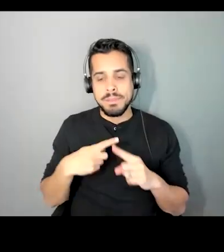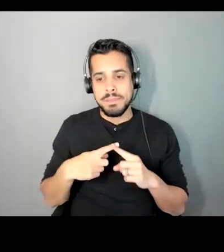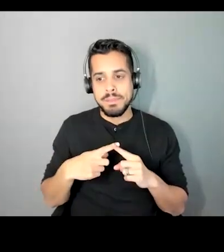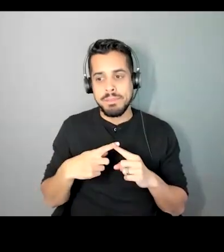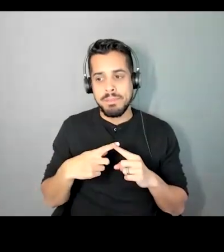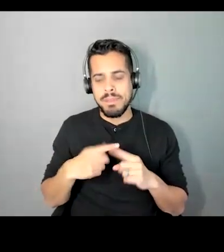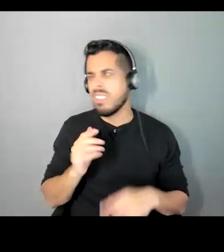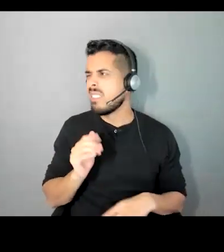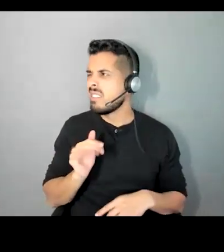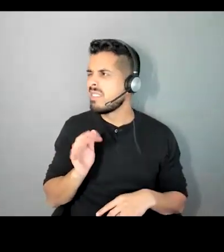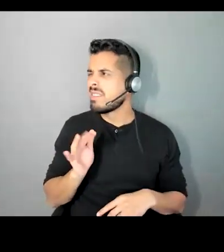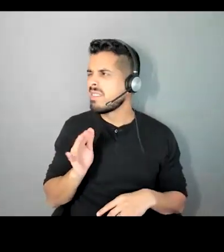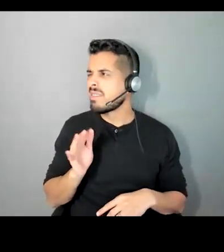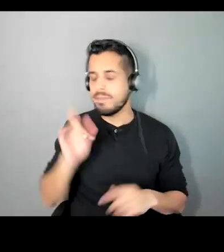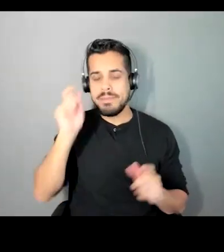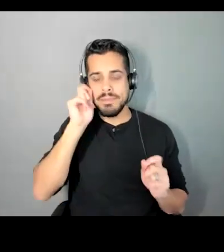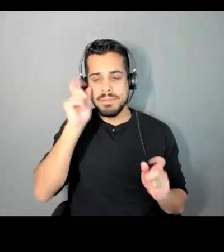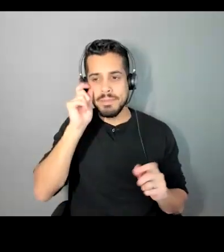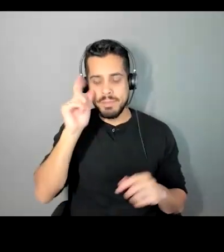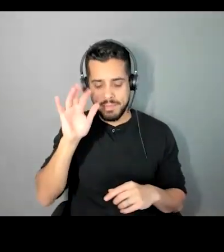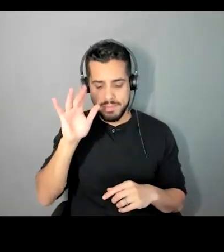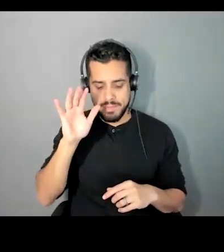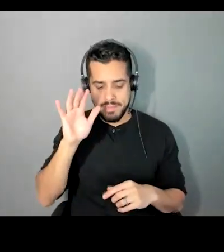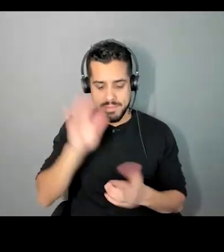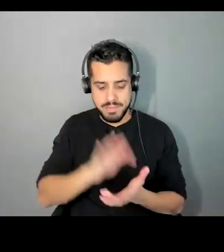I was-- I was surprised at the, um...